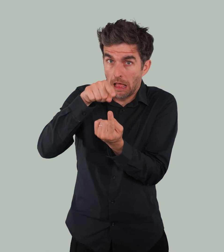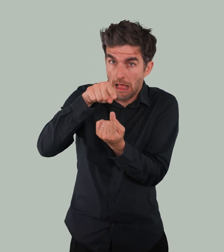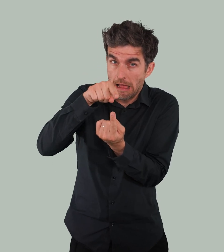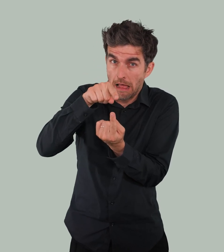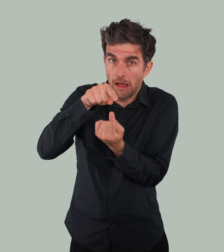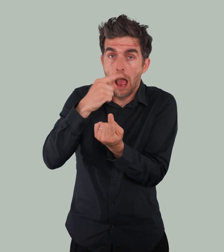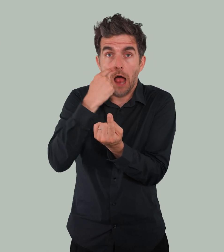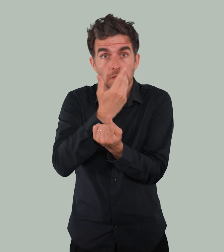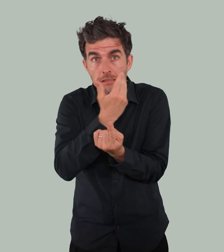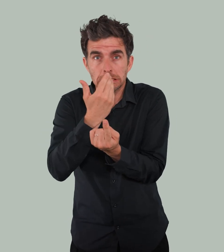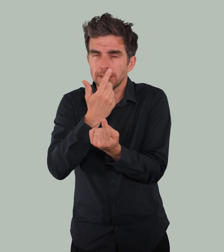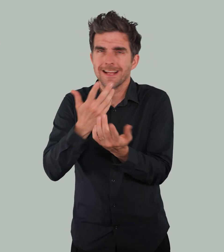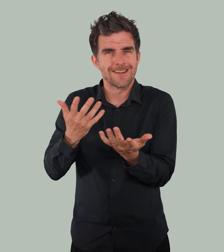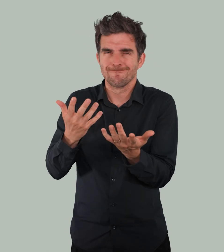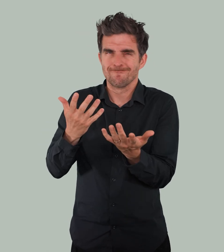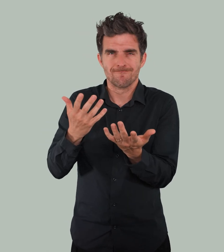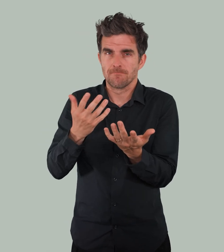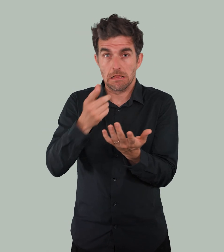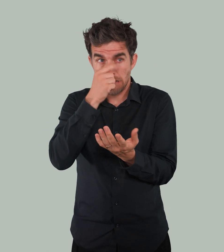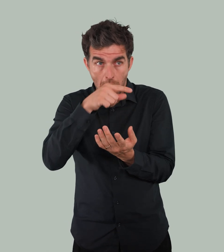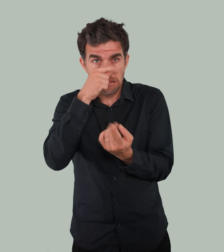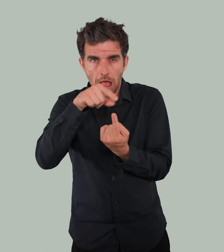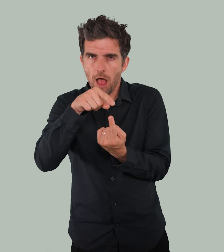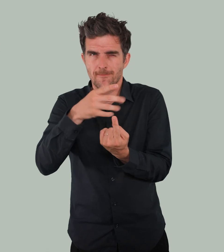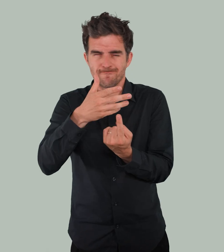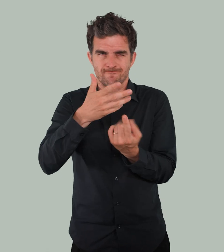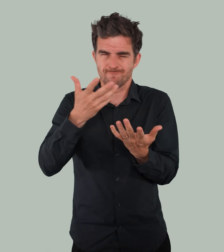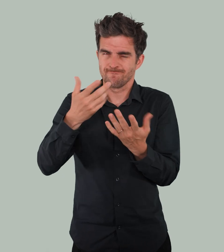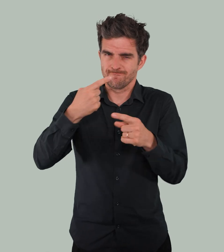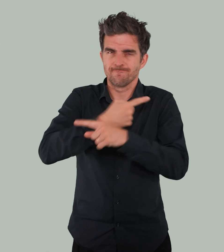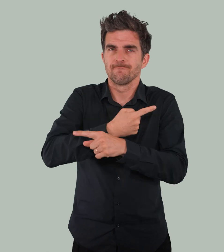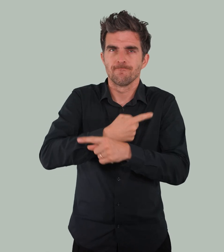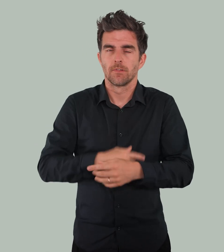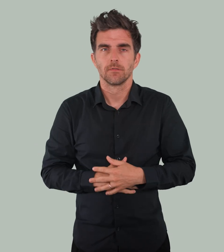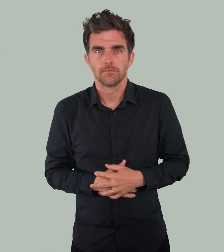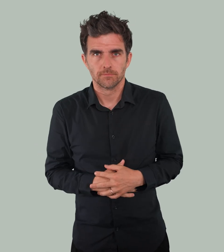and uses this as evidence of what they can do more generally.